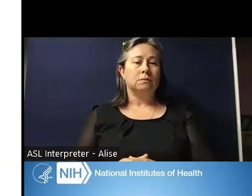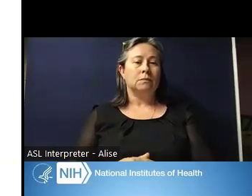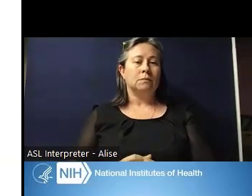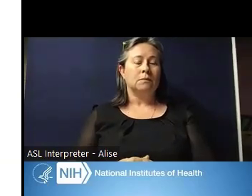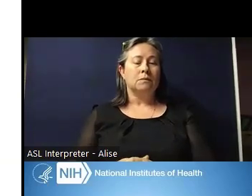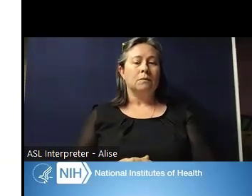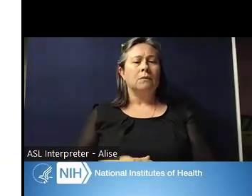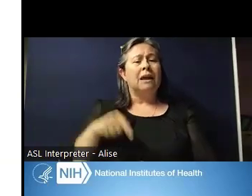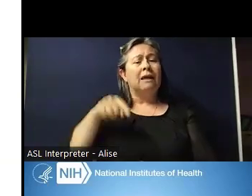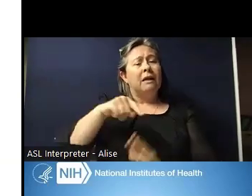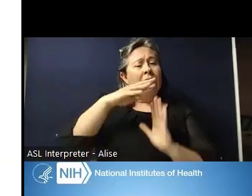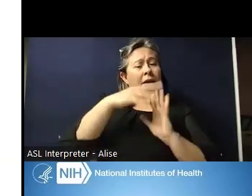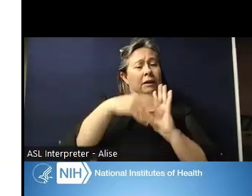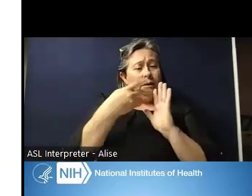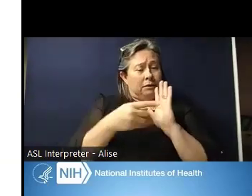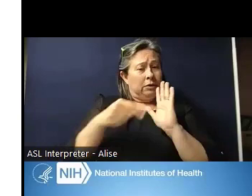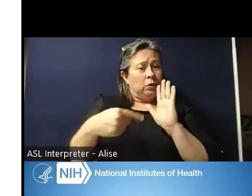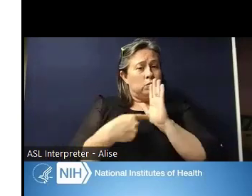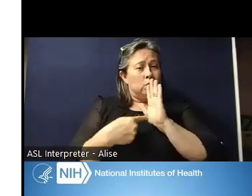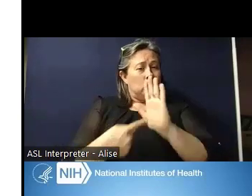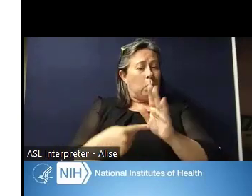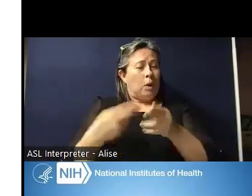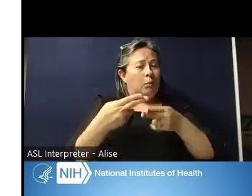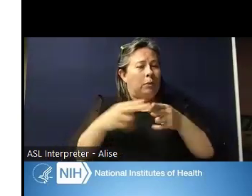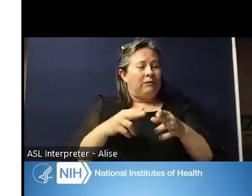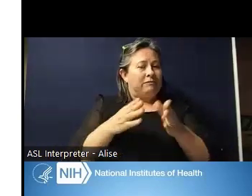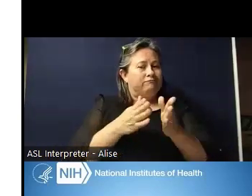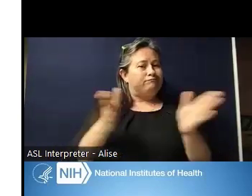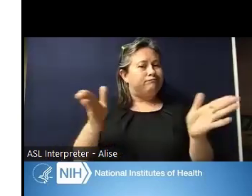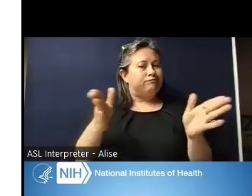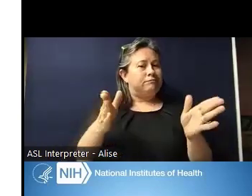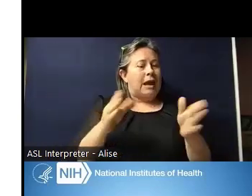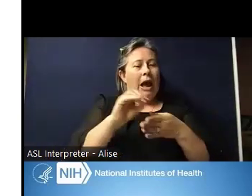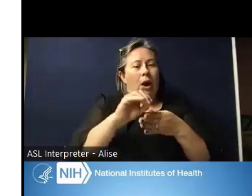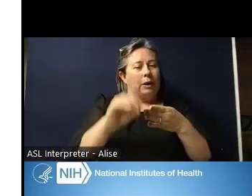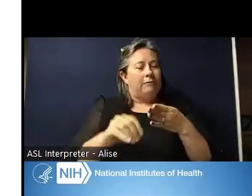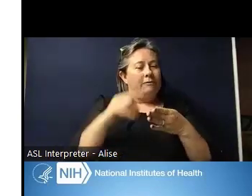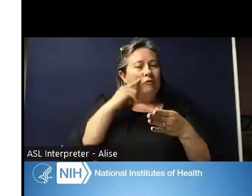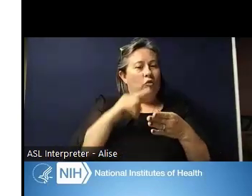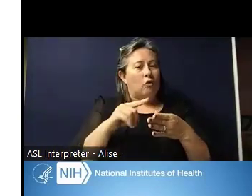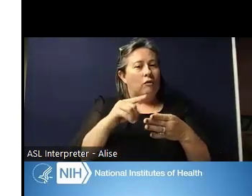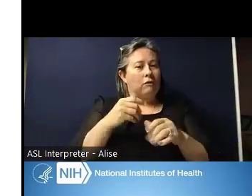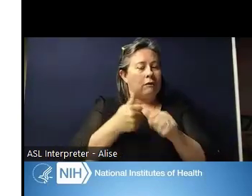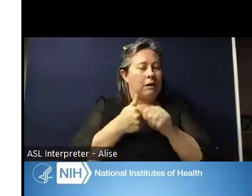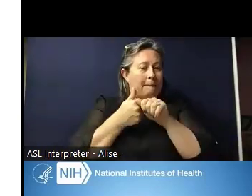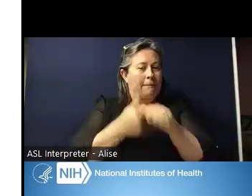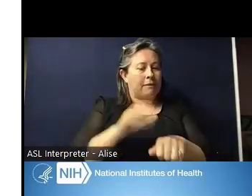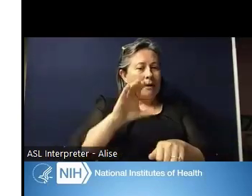This table shows a brief overview of the outcome of the compliance review on foreign interference cases.